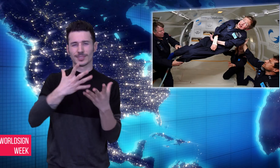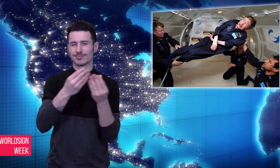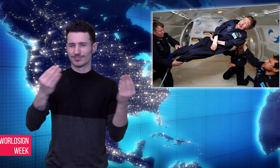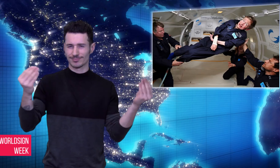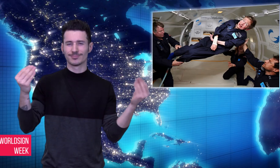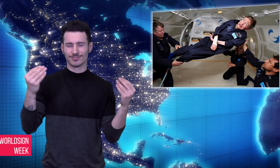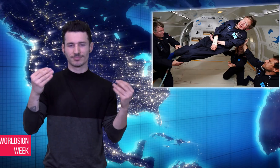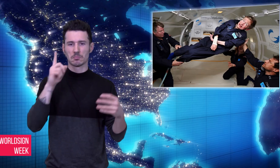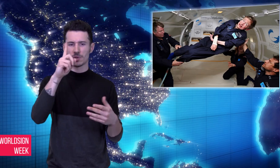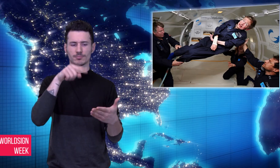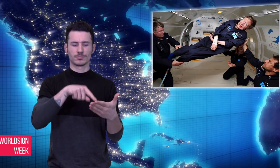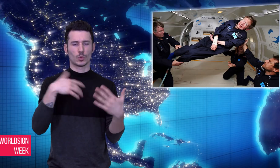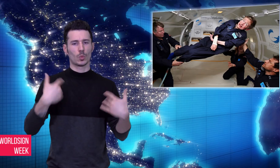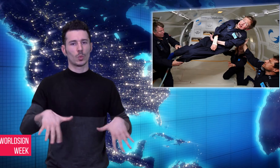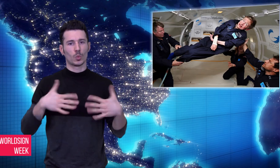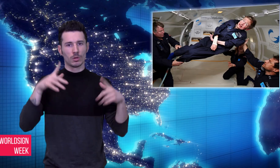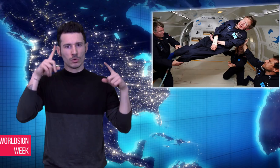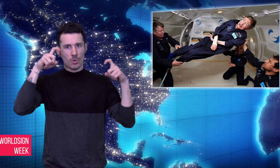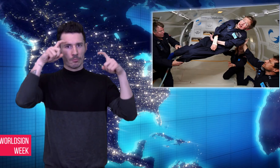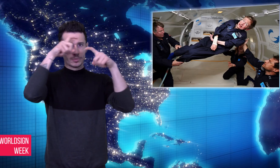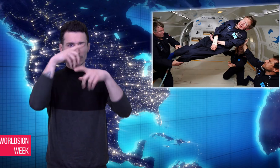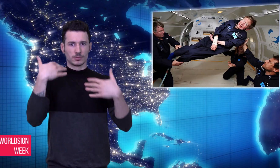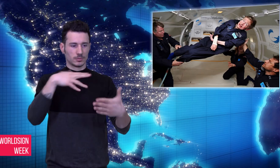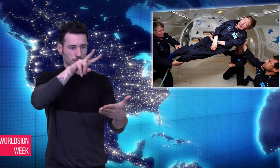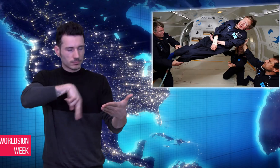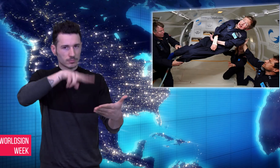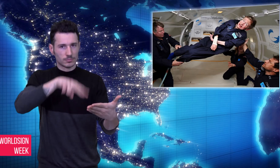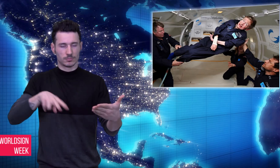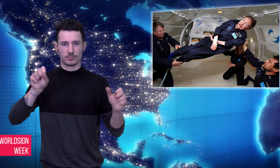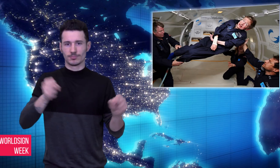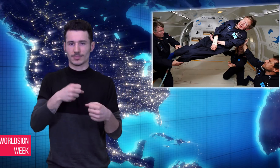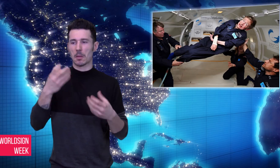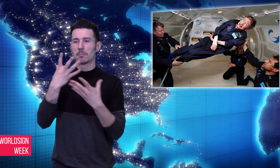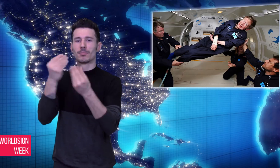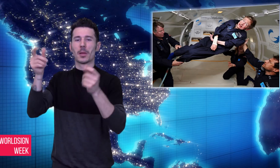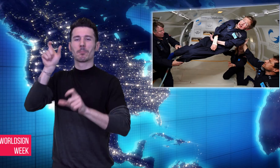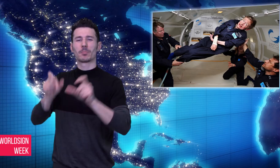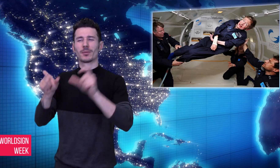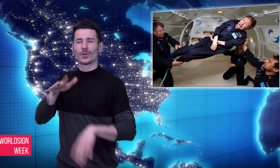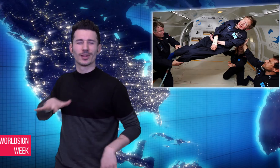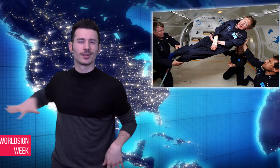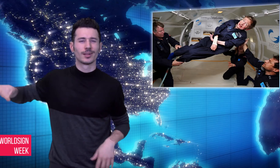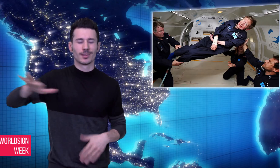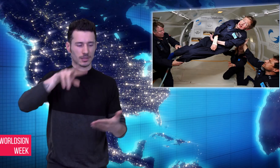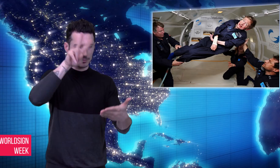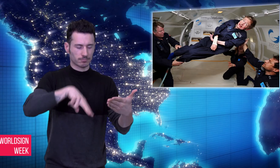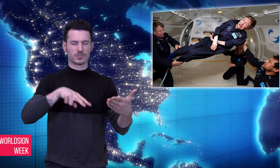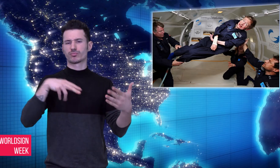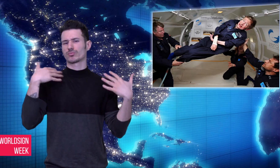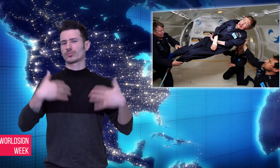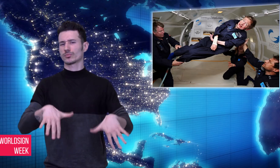knew that he is trying to explain about